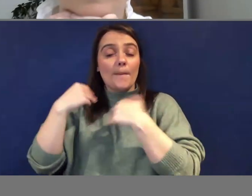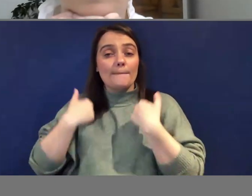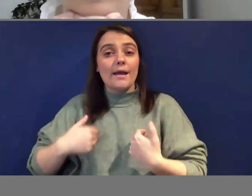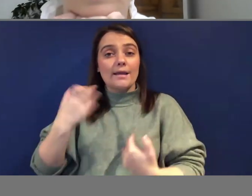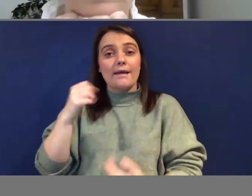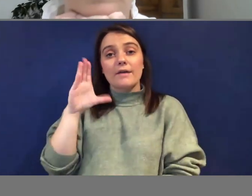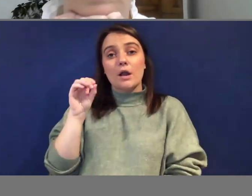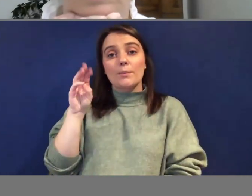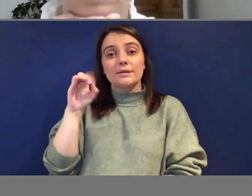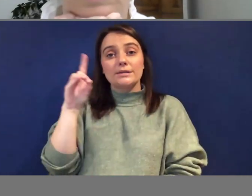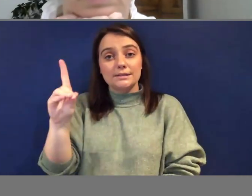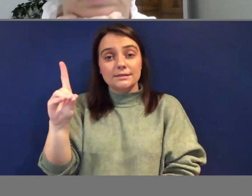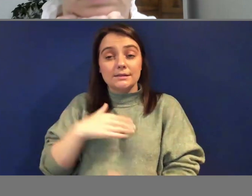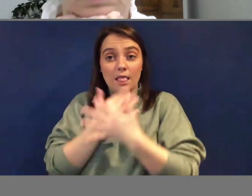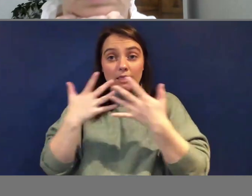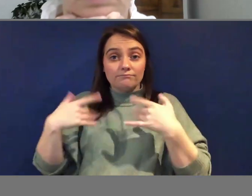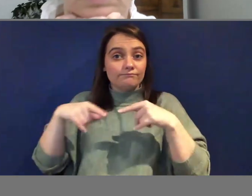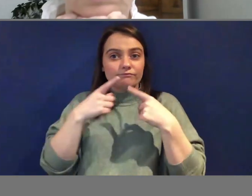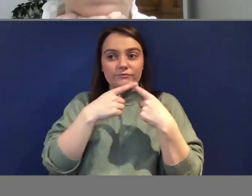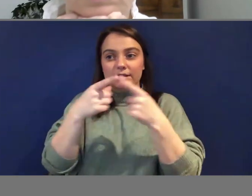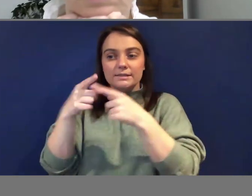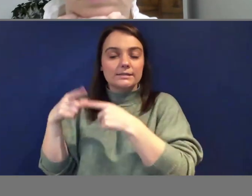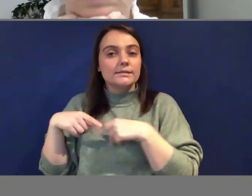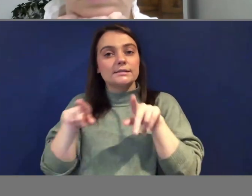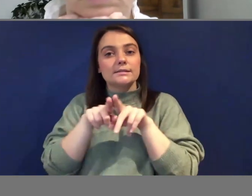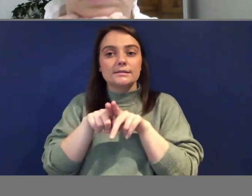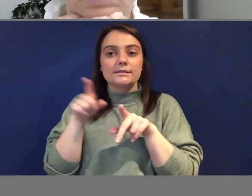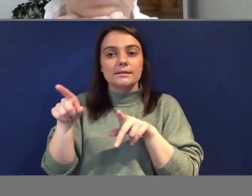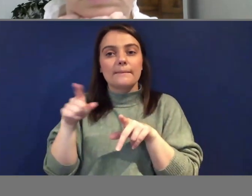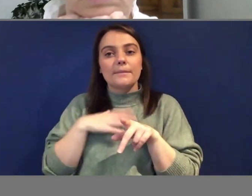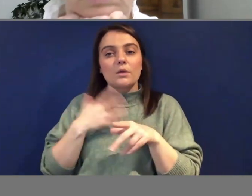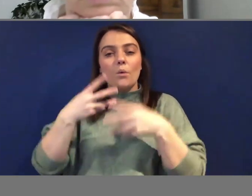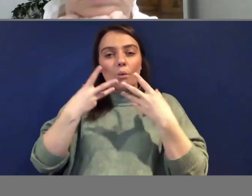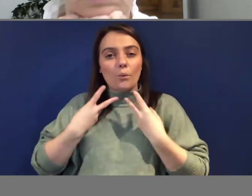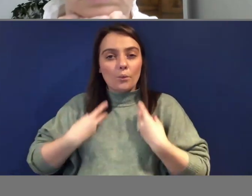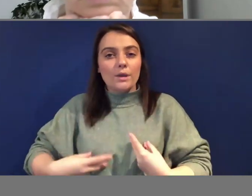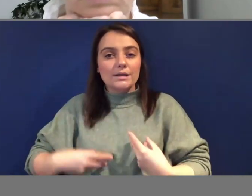with many people with LOPD weakness in the pelvic girdle and proximal Muses makes it difficult for